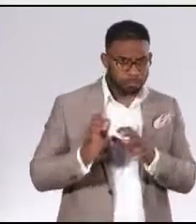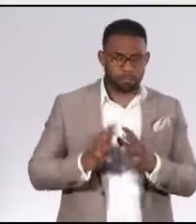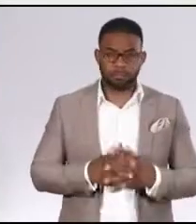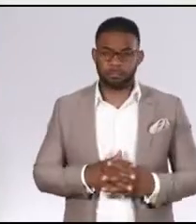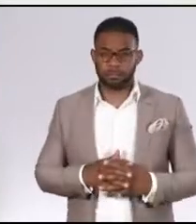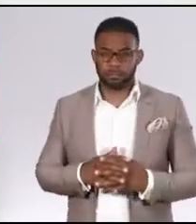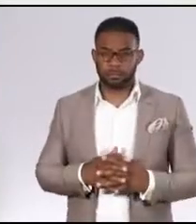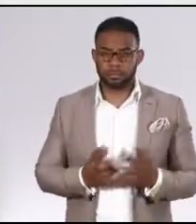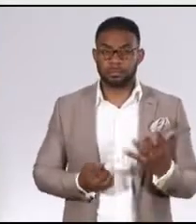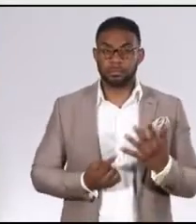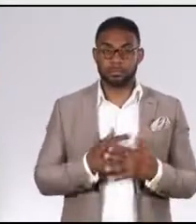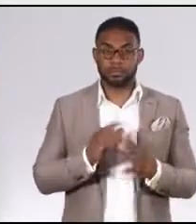uh throughout the the session today.